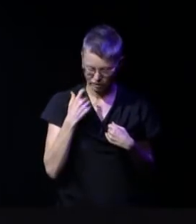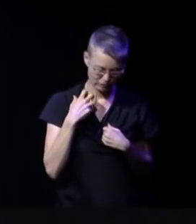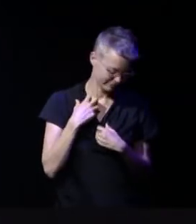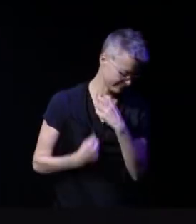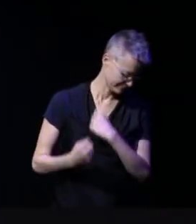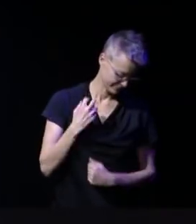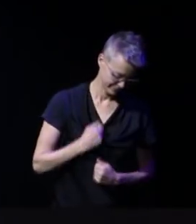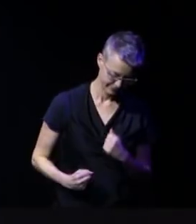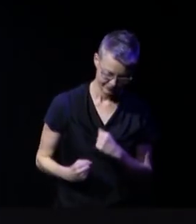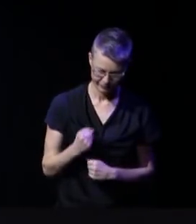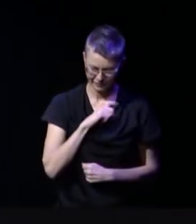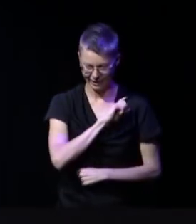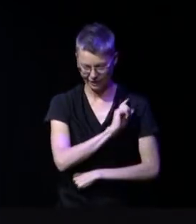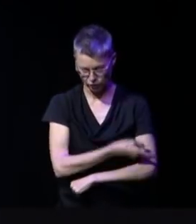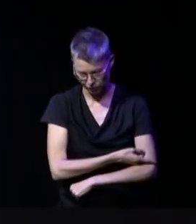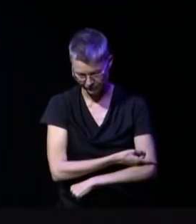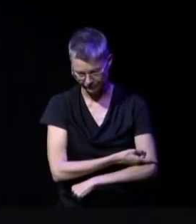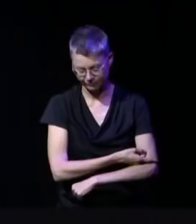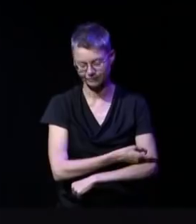of vitality, optimism, and power.